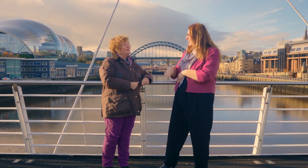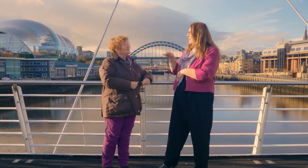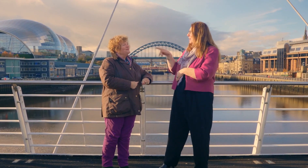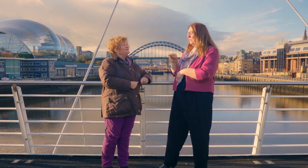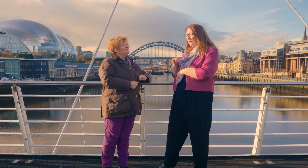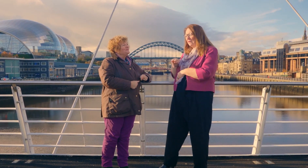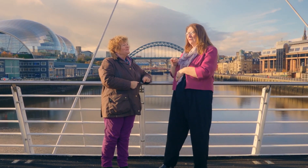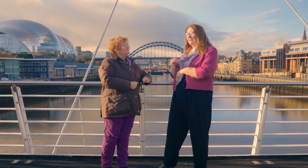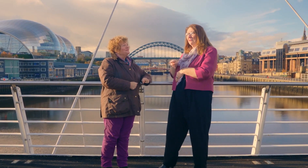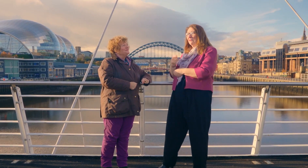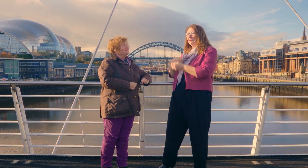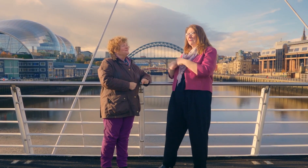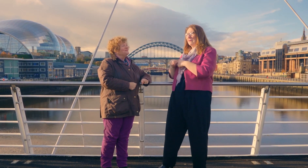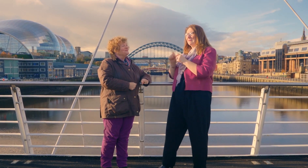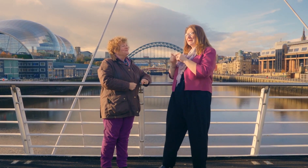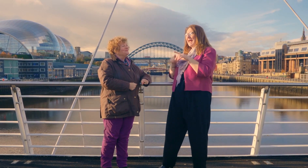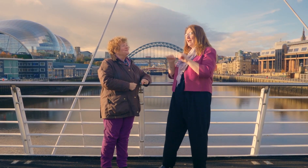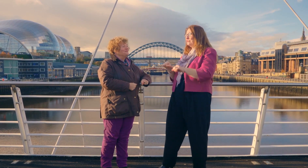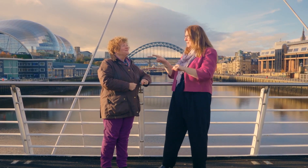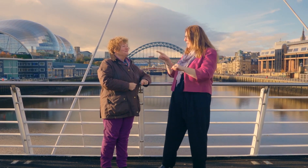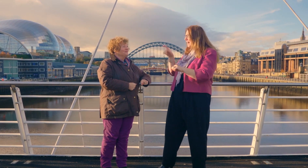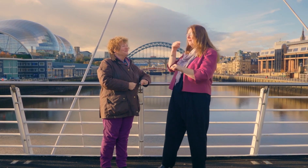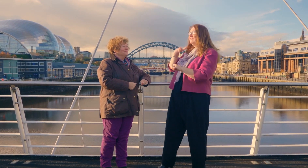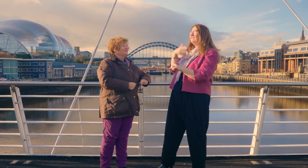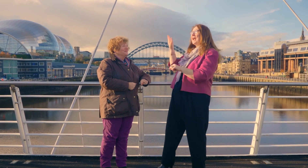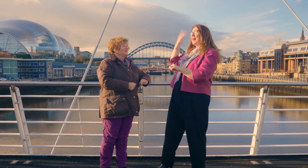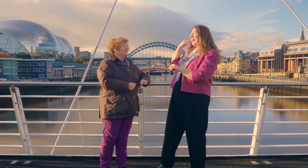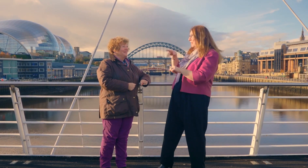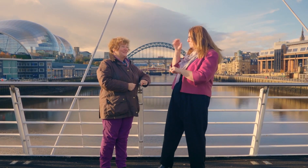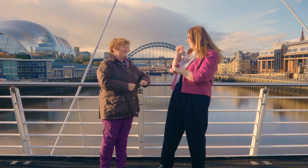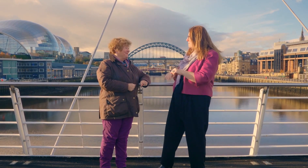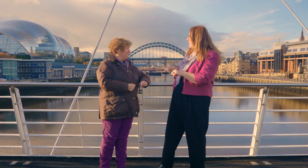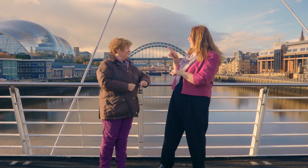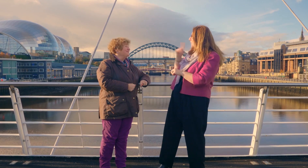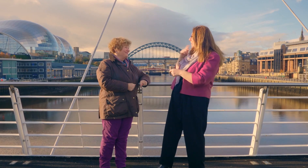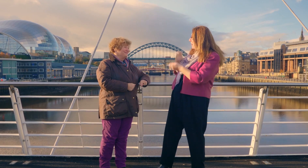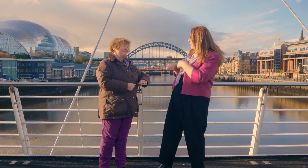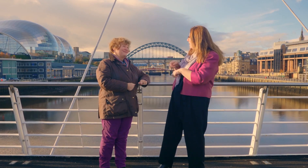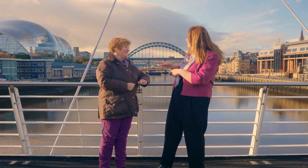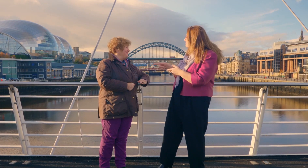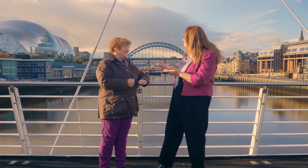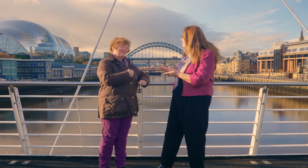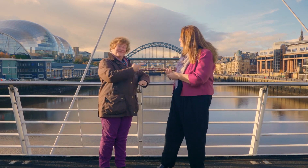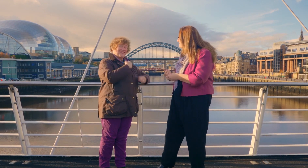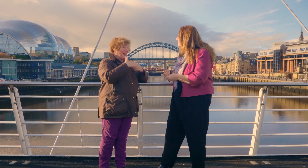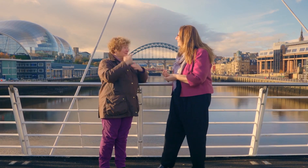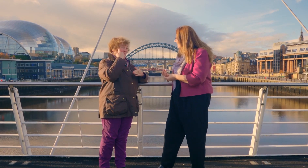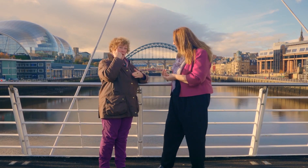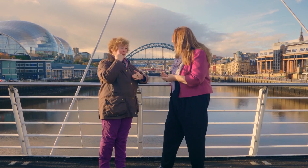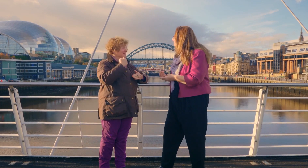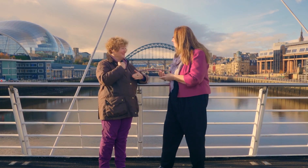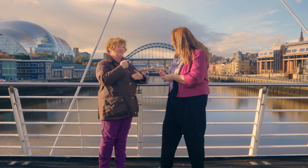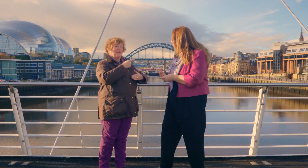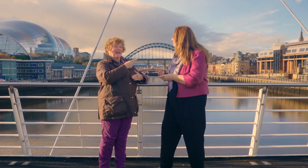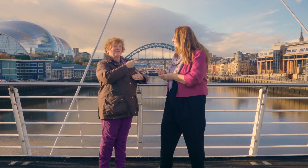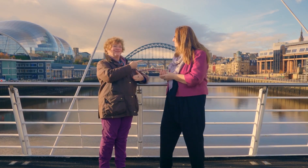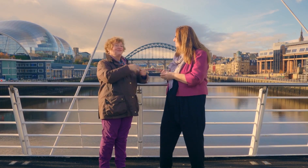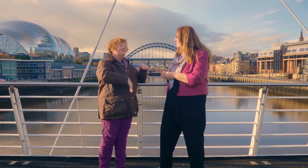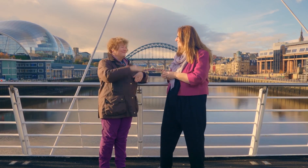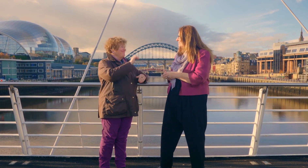You and I growing up, did it ever occur to you that I'd become Chair of the BDA? Did you ever get an inkling of what might happen to us in the future? It never even crossed my mind.